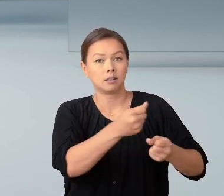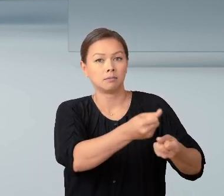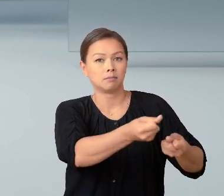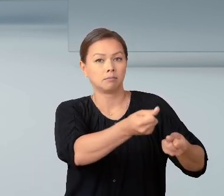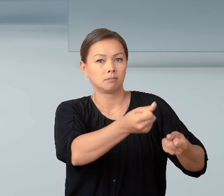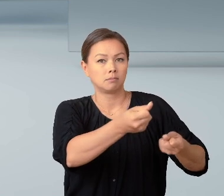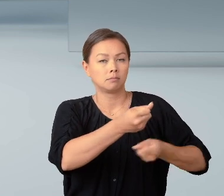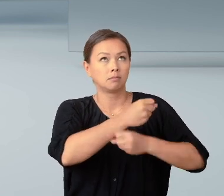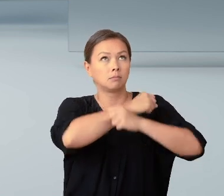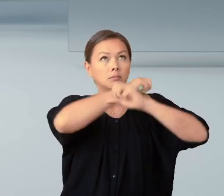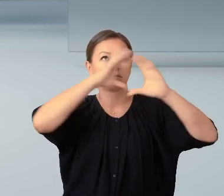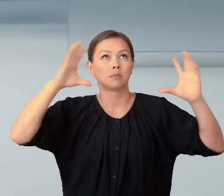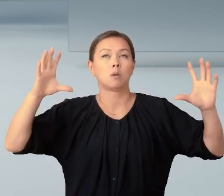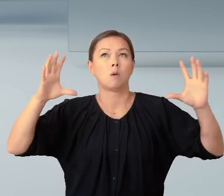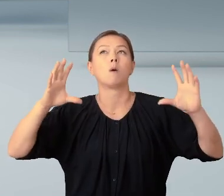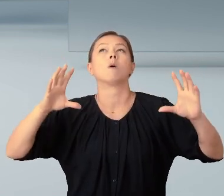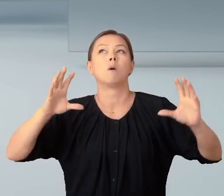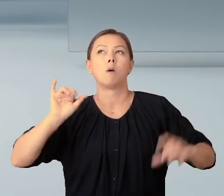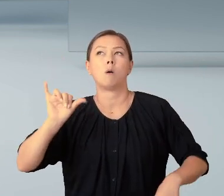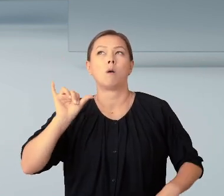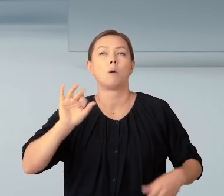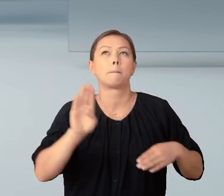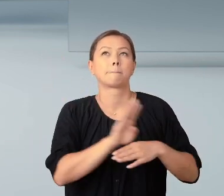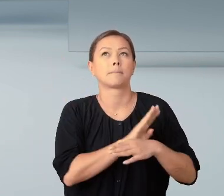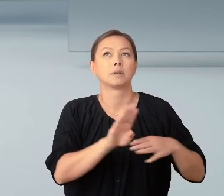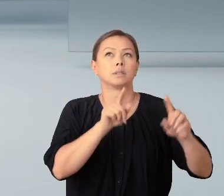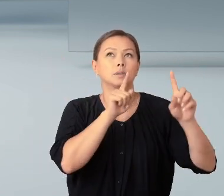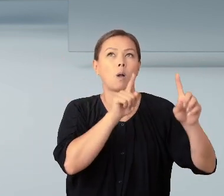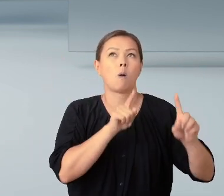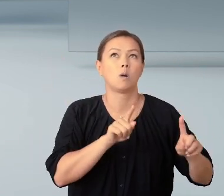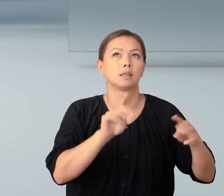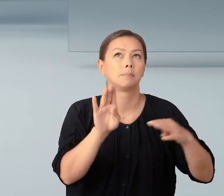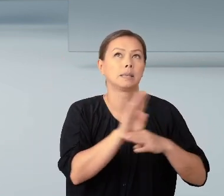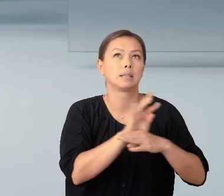your business outcomes of, you know, modernizing your systems